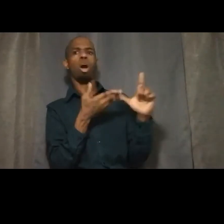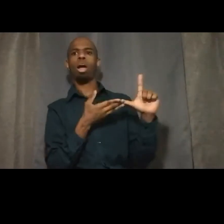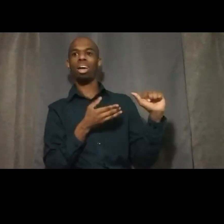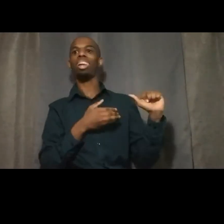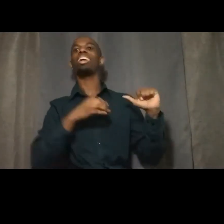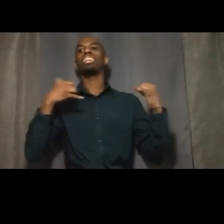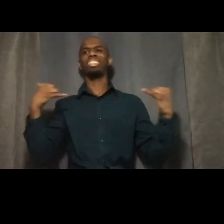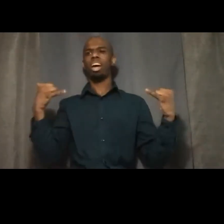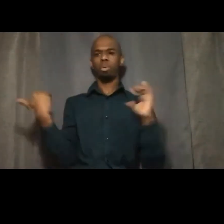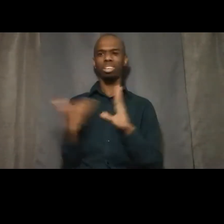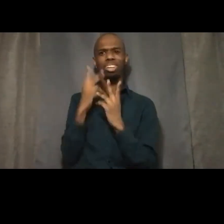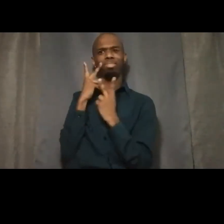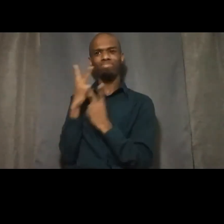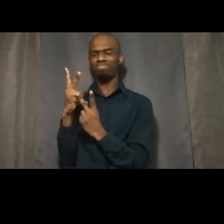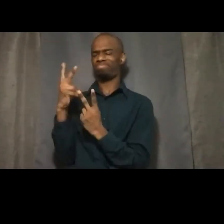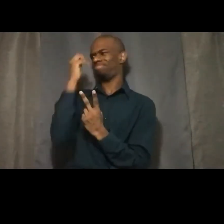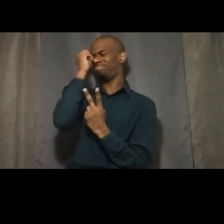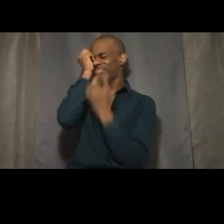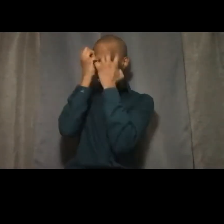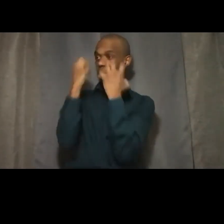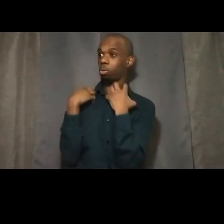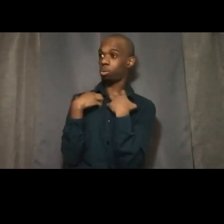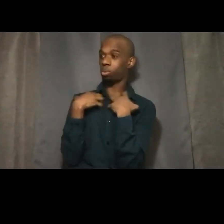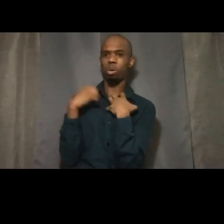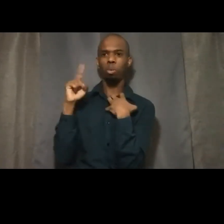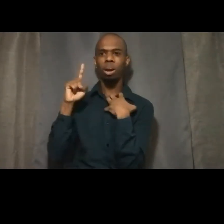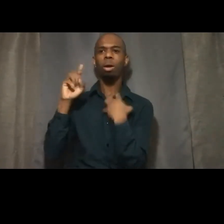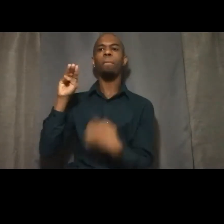because they were there for justice as well. So I'm talking too long,